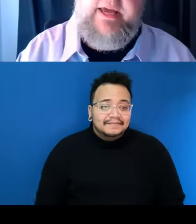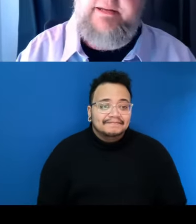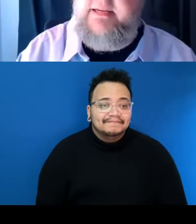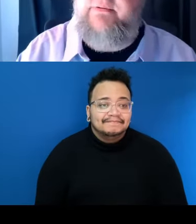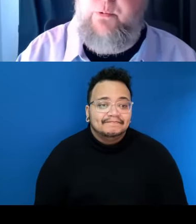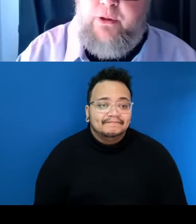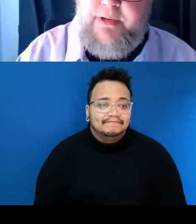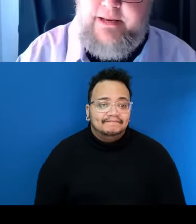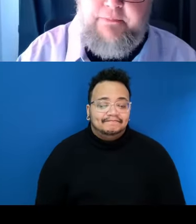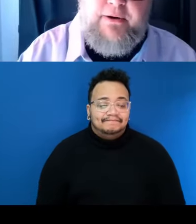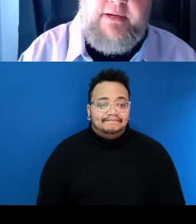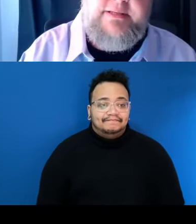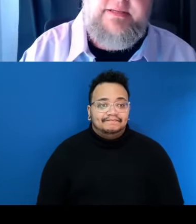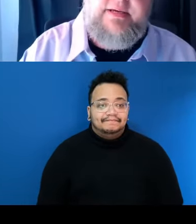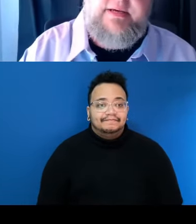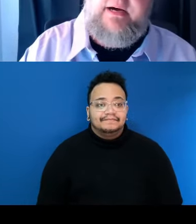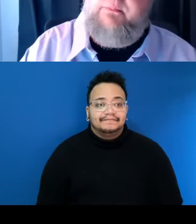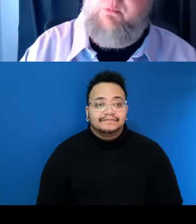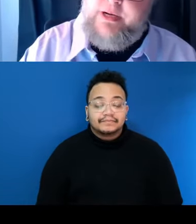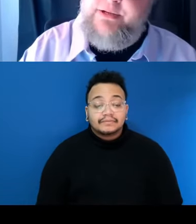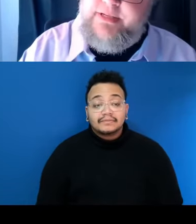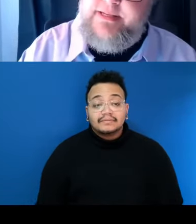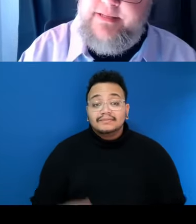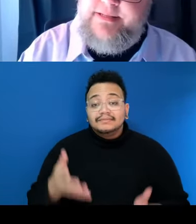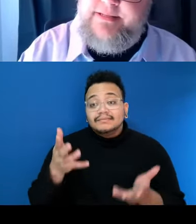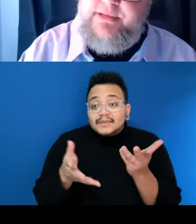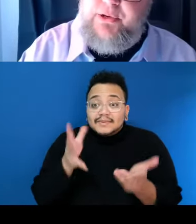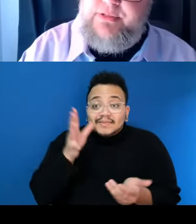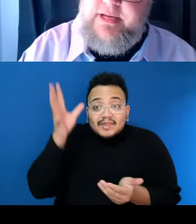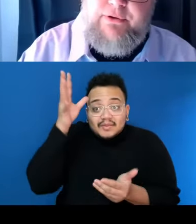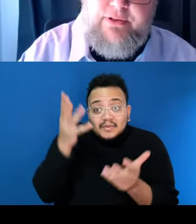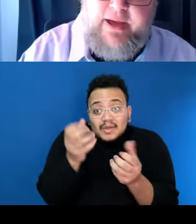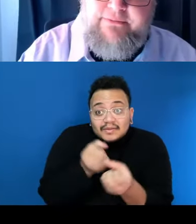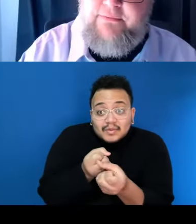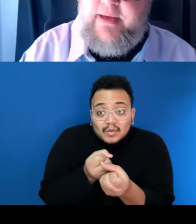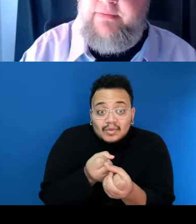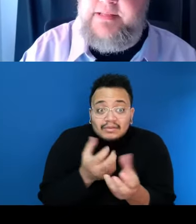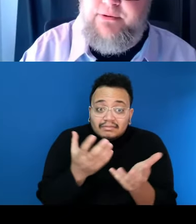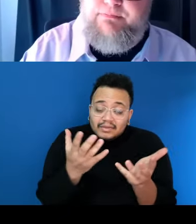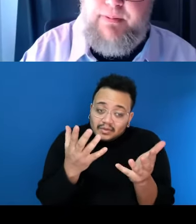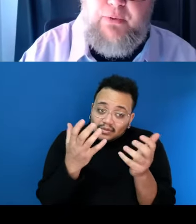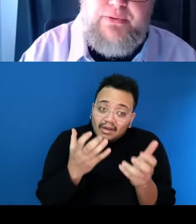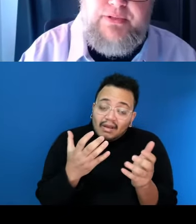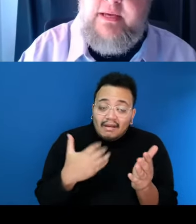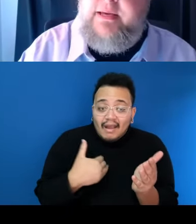So again, even well-meaning parents want their kids to have a good life and that's in big quotes